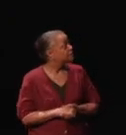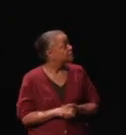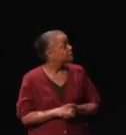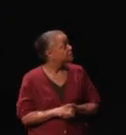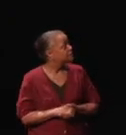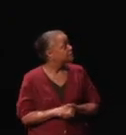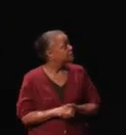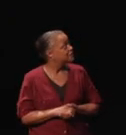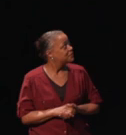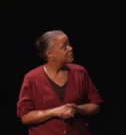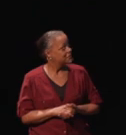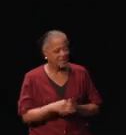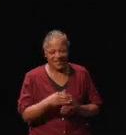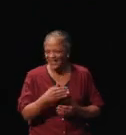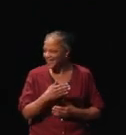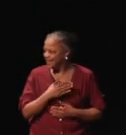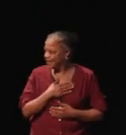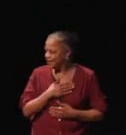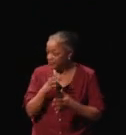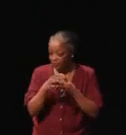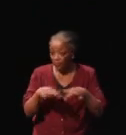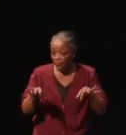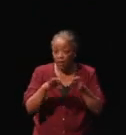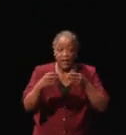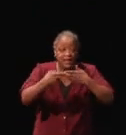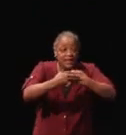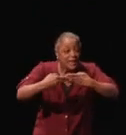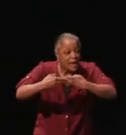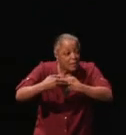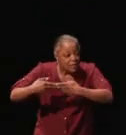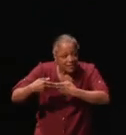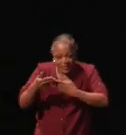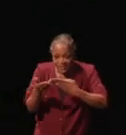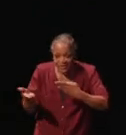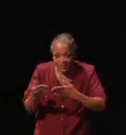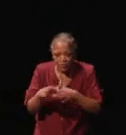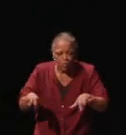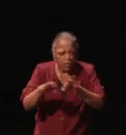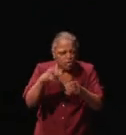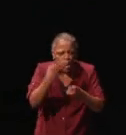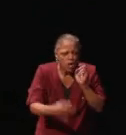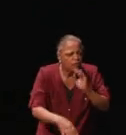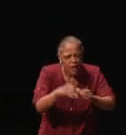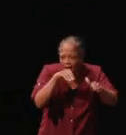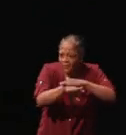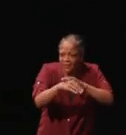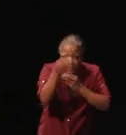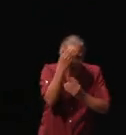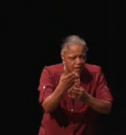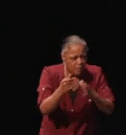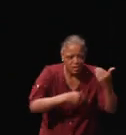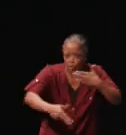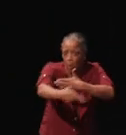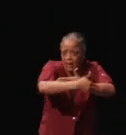Main thing is labeling stuff. It's very hard to find accessible information and very few people